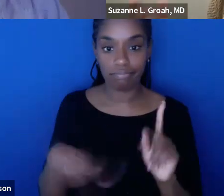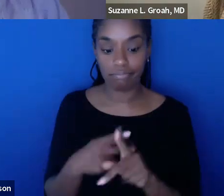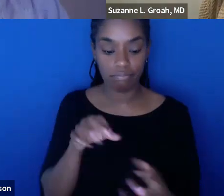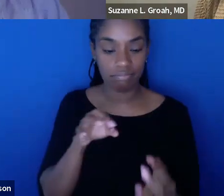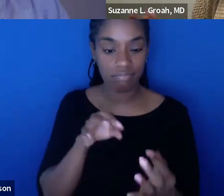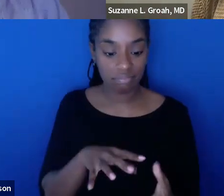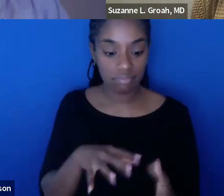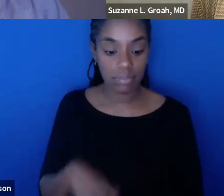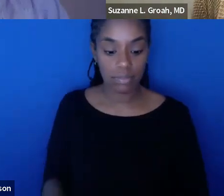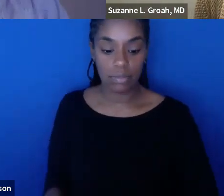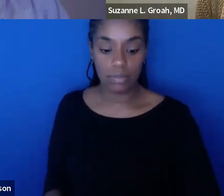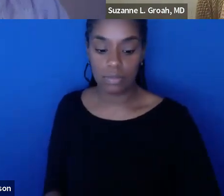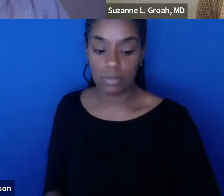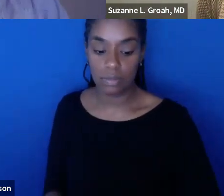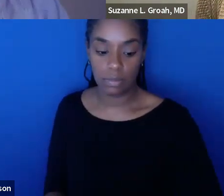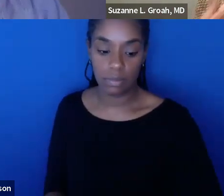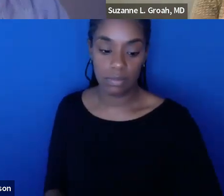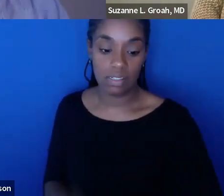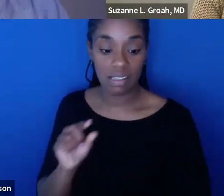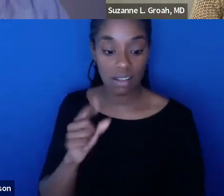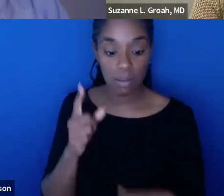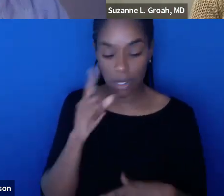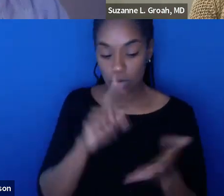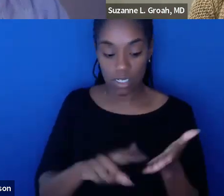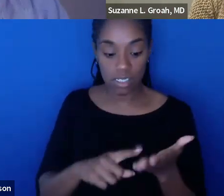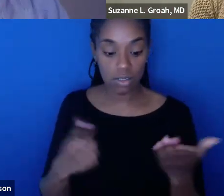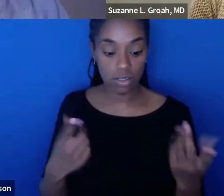There's a little bit of research going on right now, which I think is really